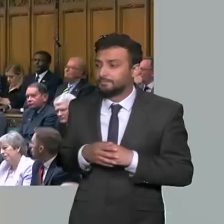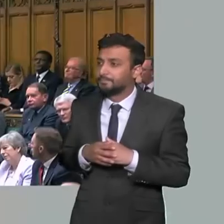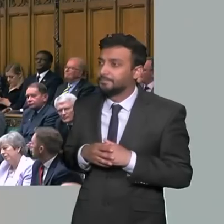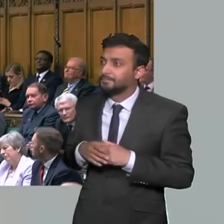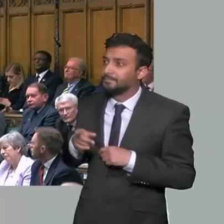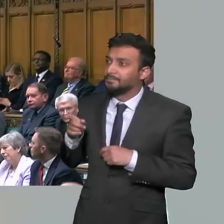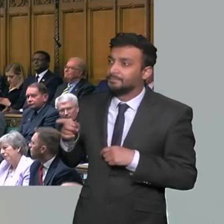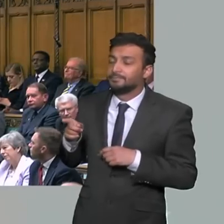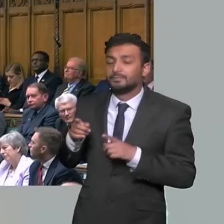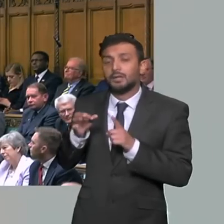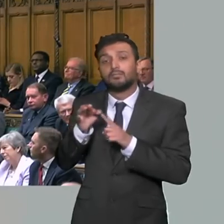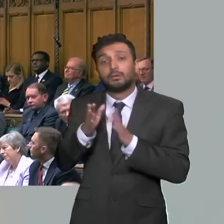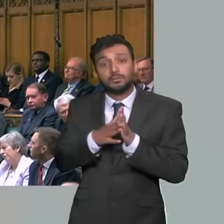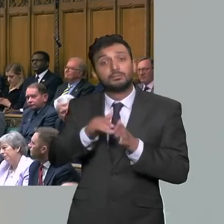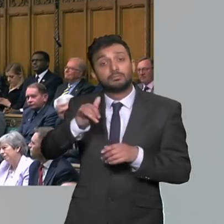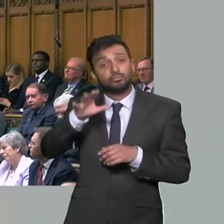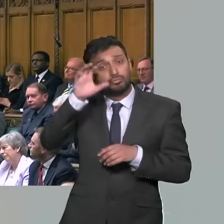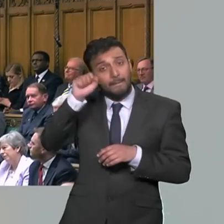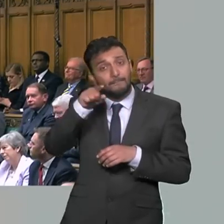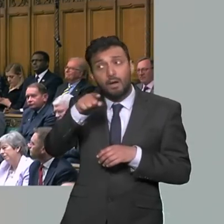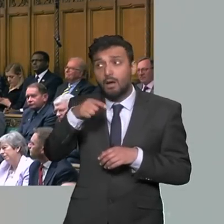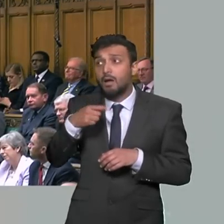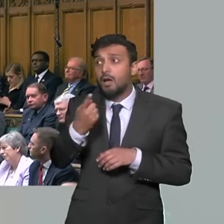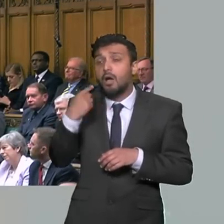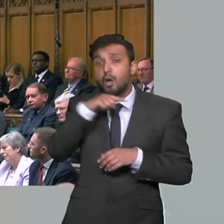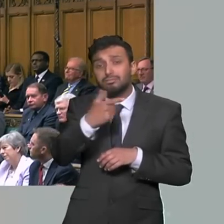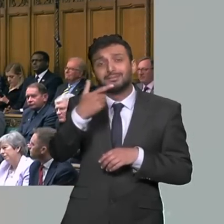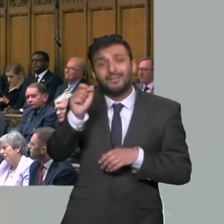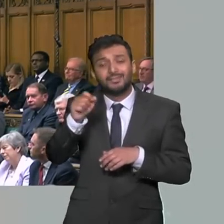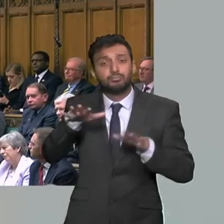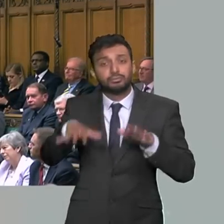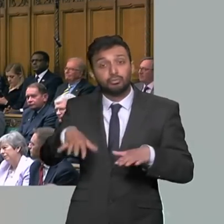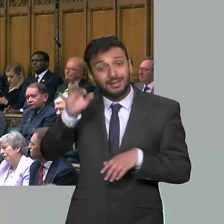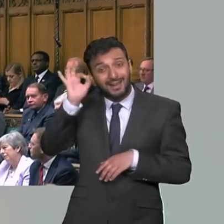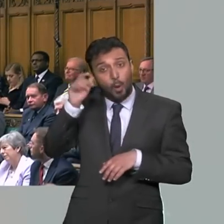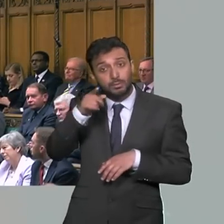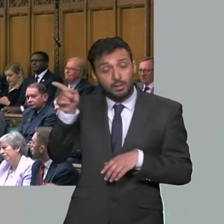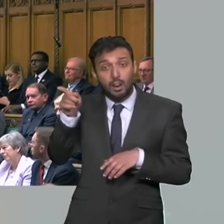raised with him the plight of 170 British Council contractors who remain in Afghanistan